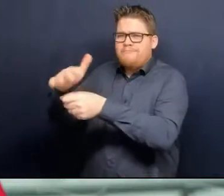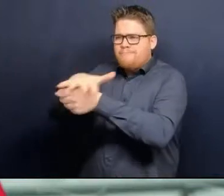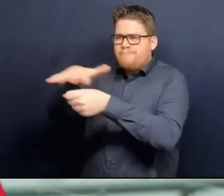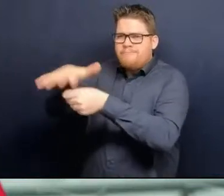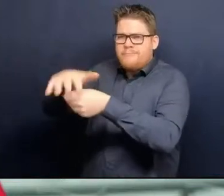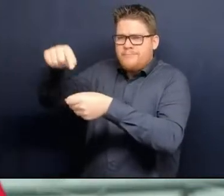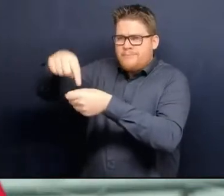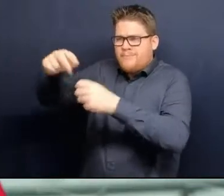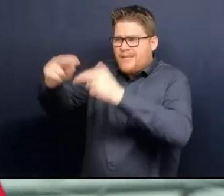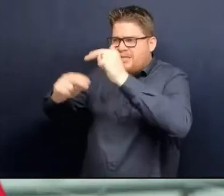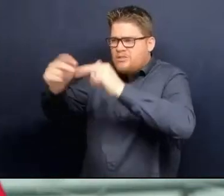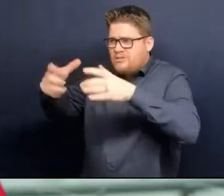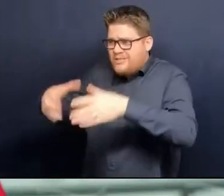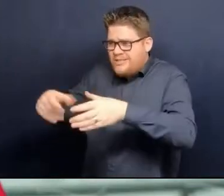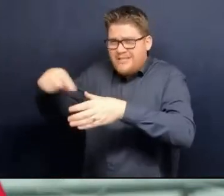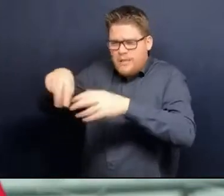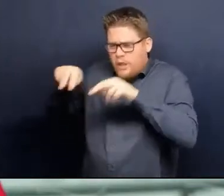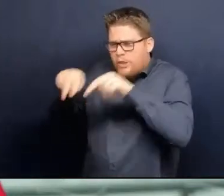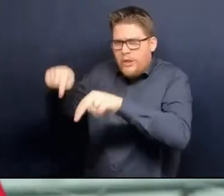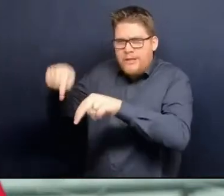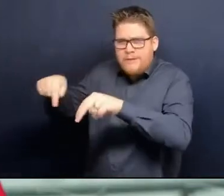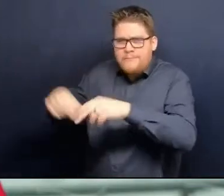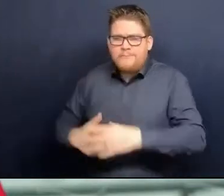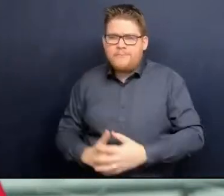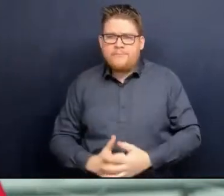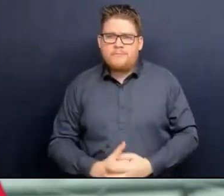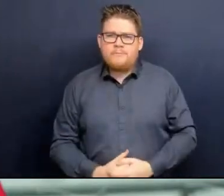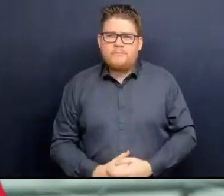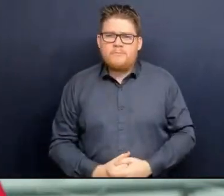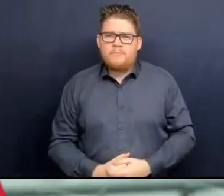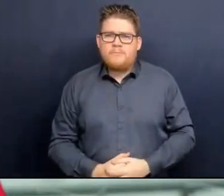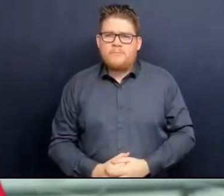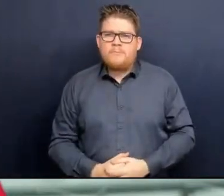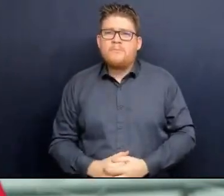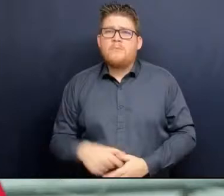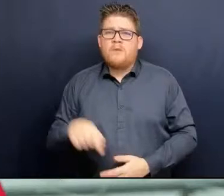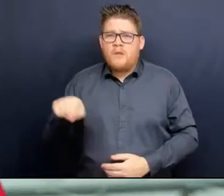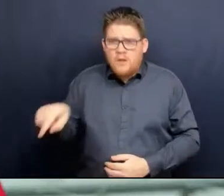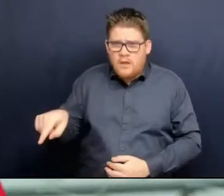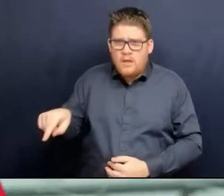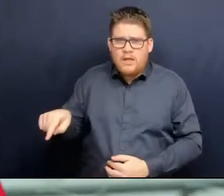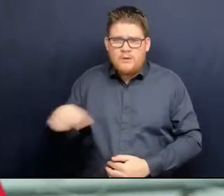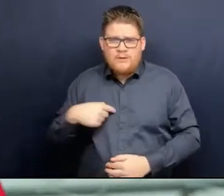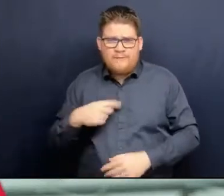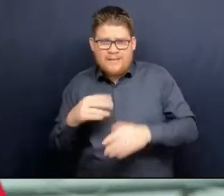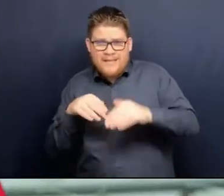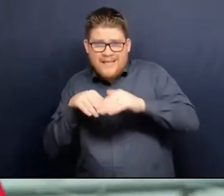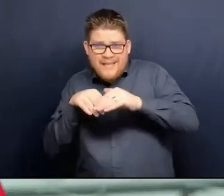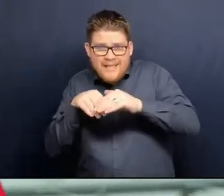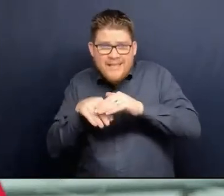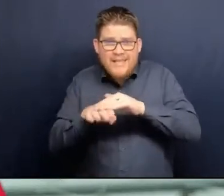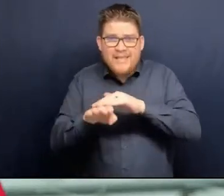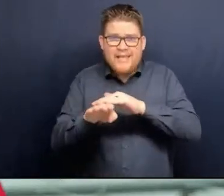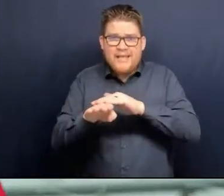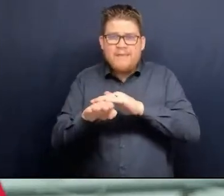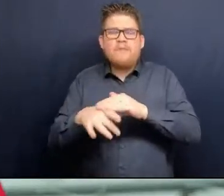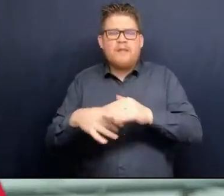settings. And so it has a really important role in helping build